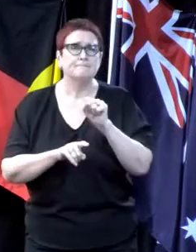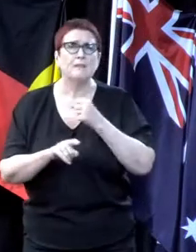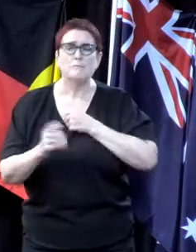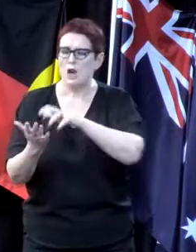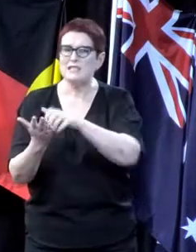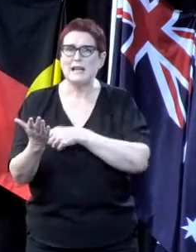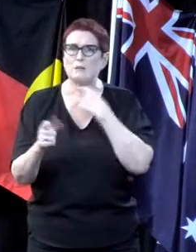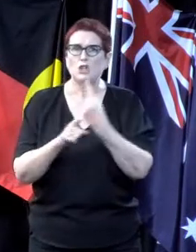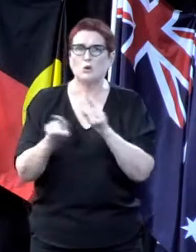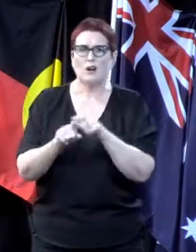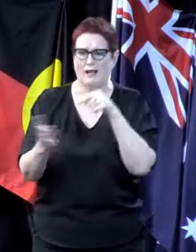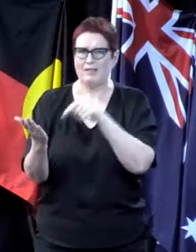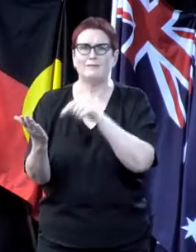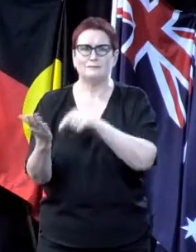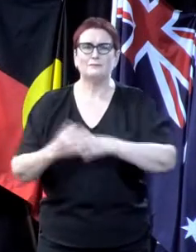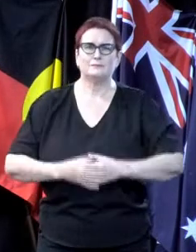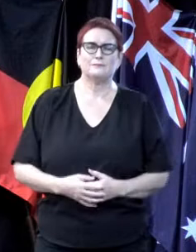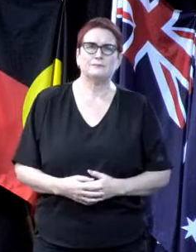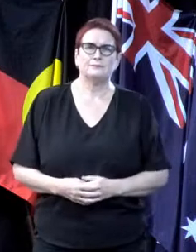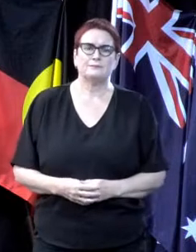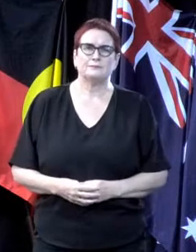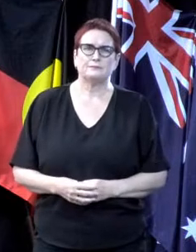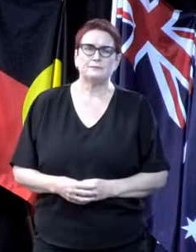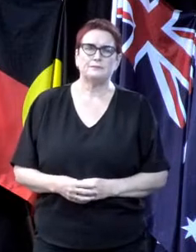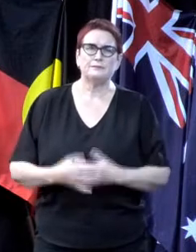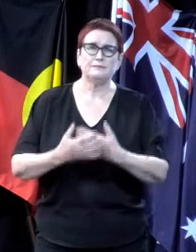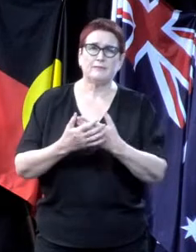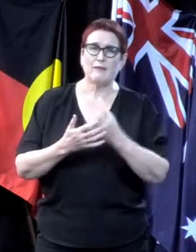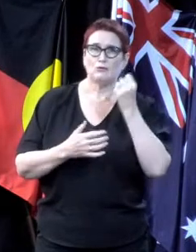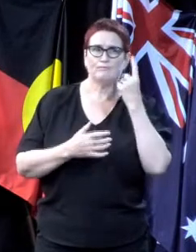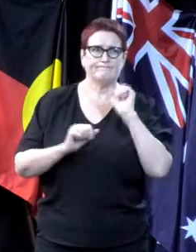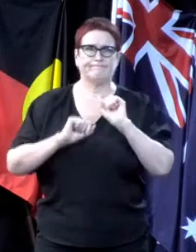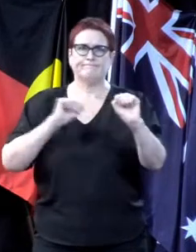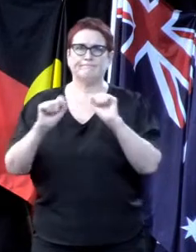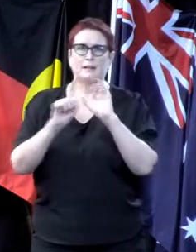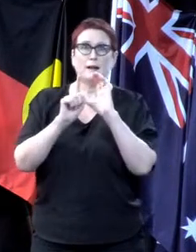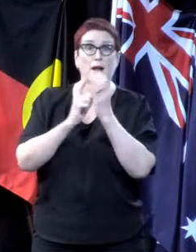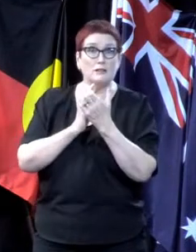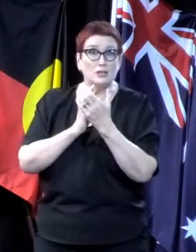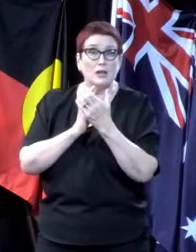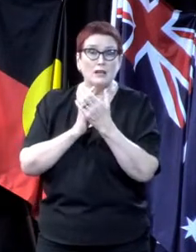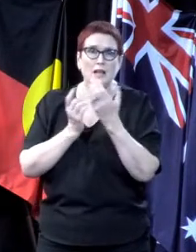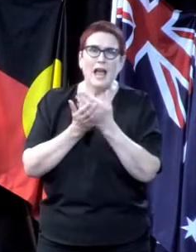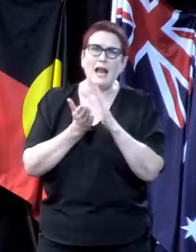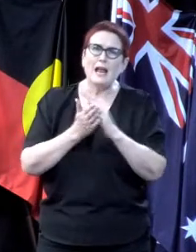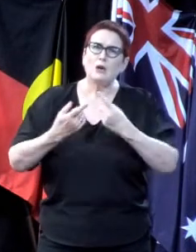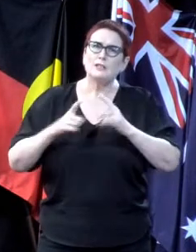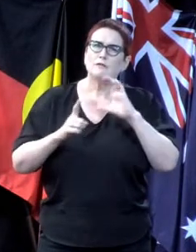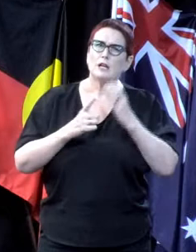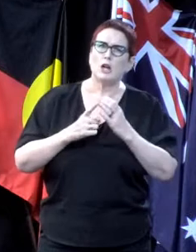around the acknowledgment of culture and how disability is thought about in different cultures in our school.